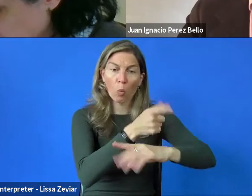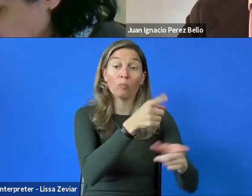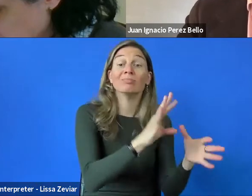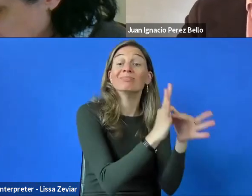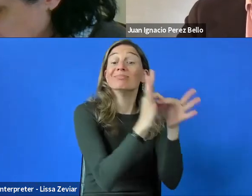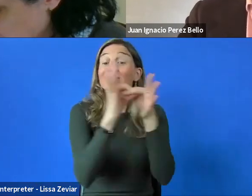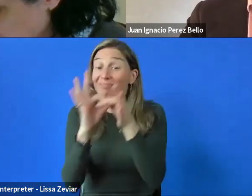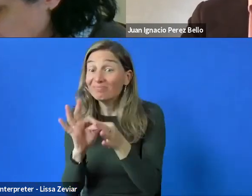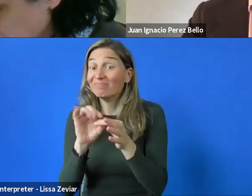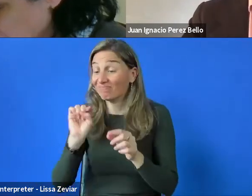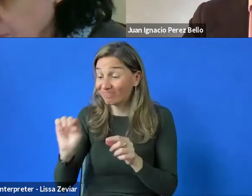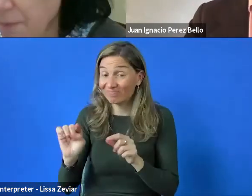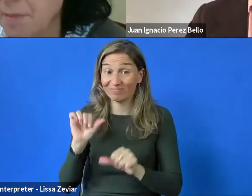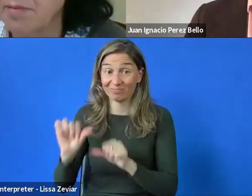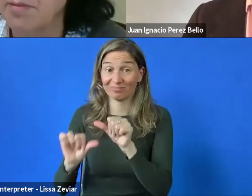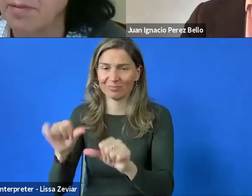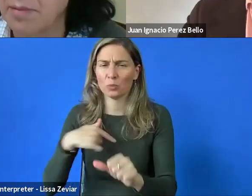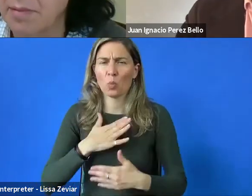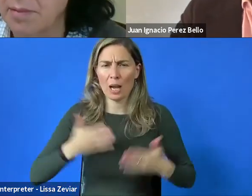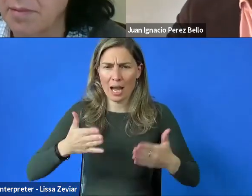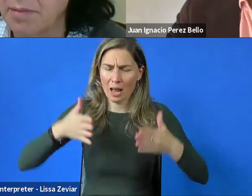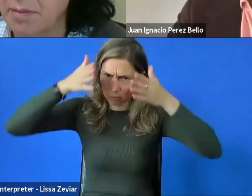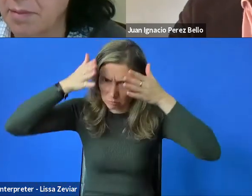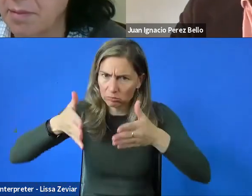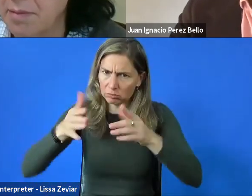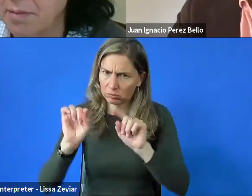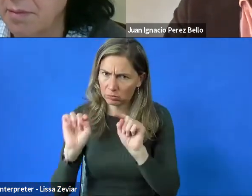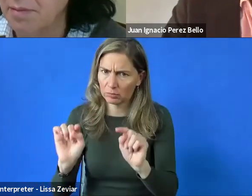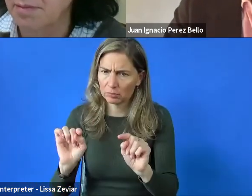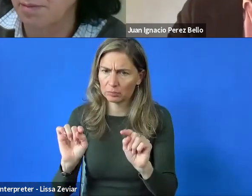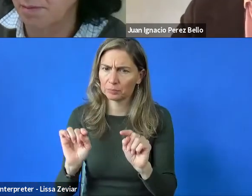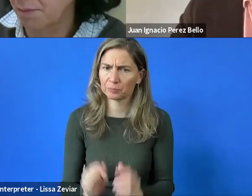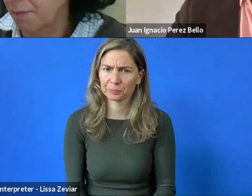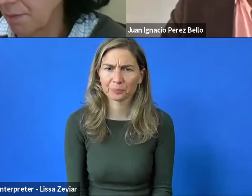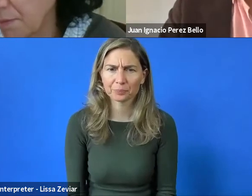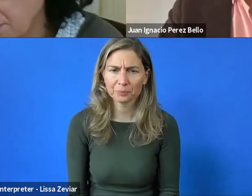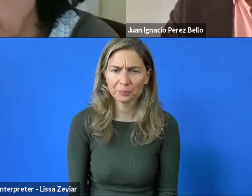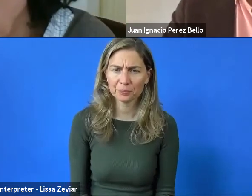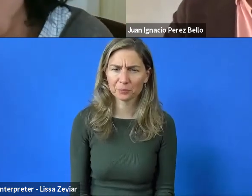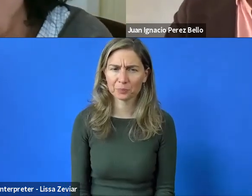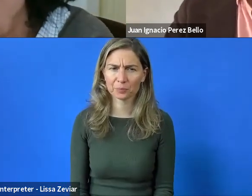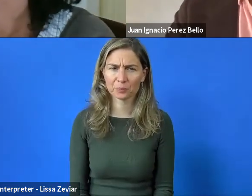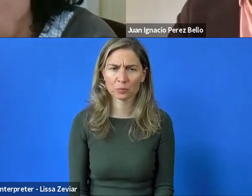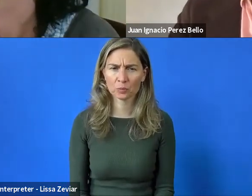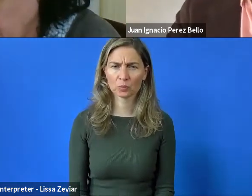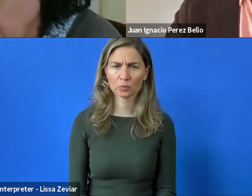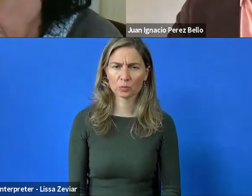which is what I would like to focus on now. Until this moment in the conversation we have been discussing